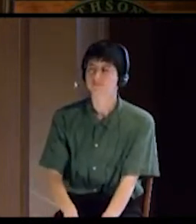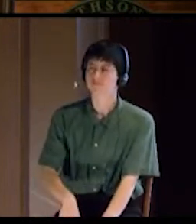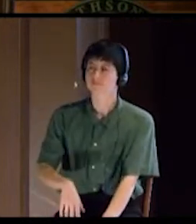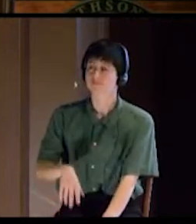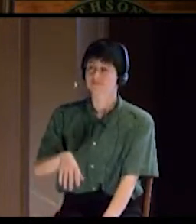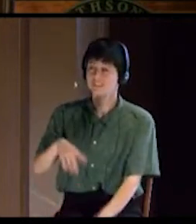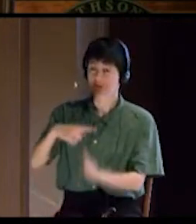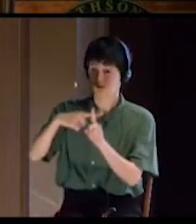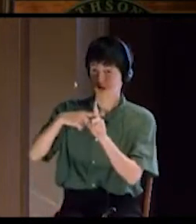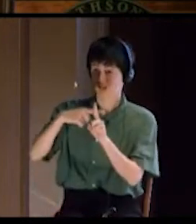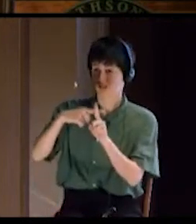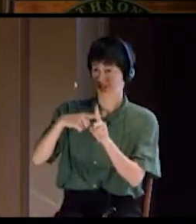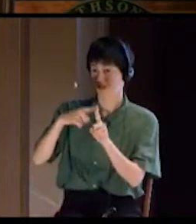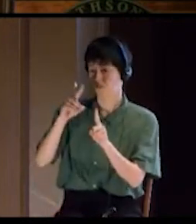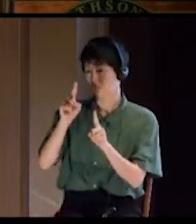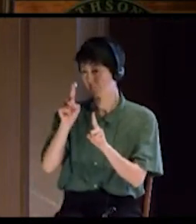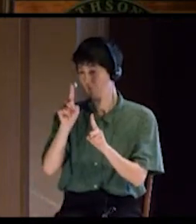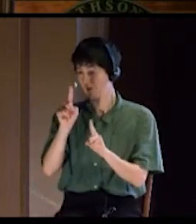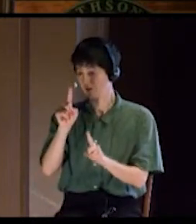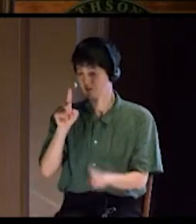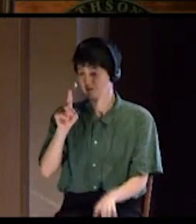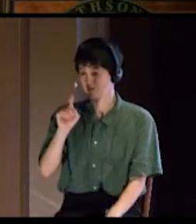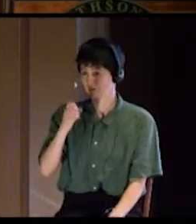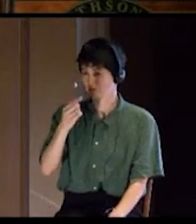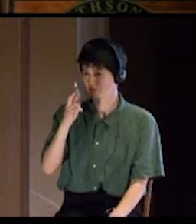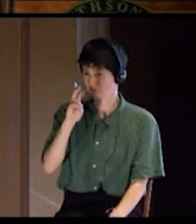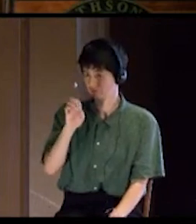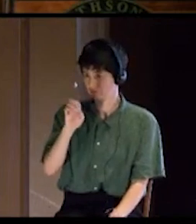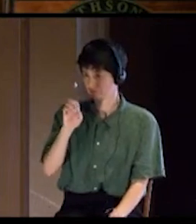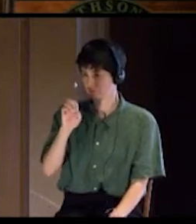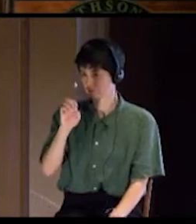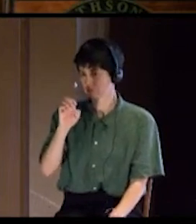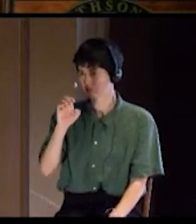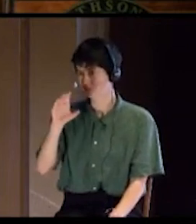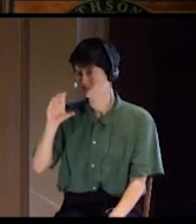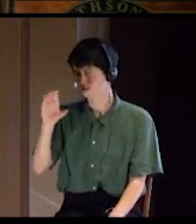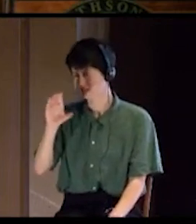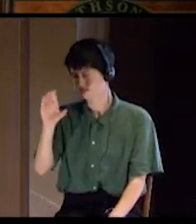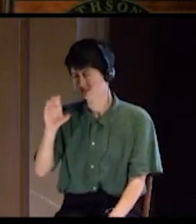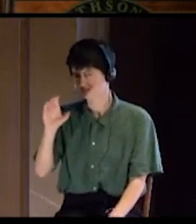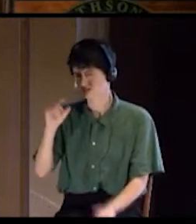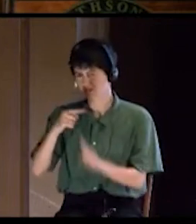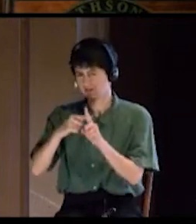and we're expected to have minimum 1.5 to two degrees celsius of temperature change.